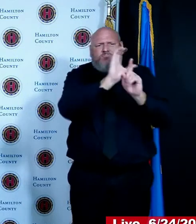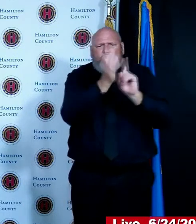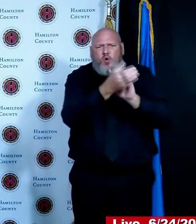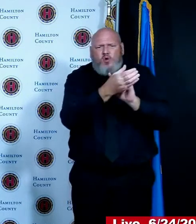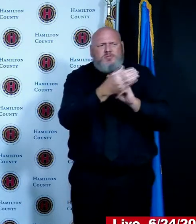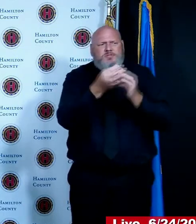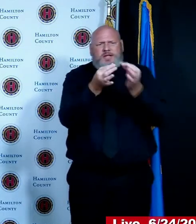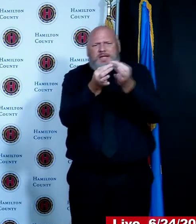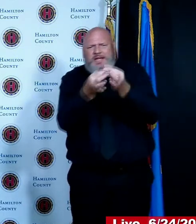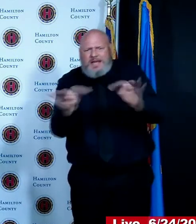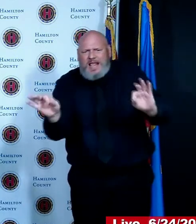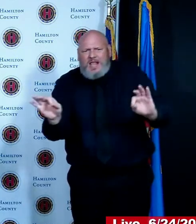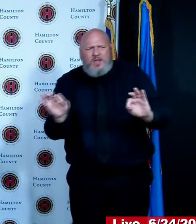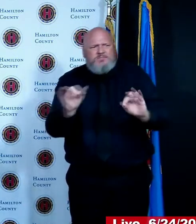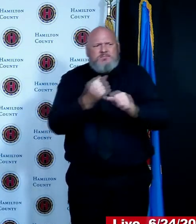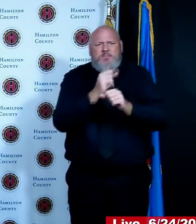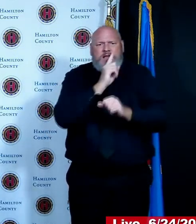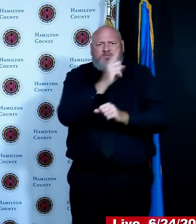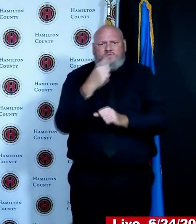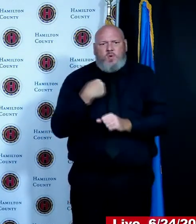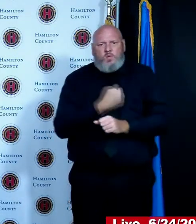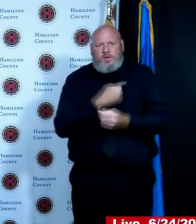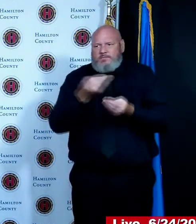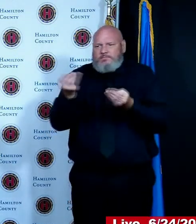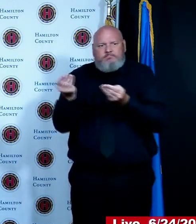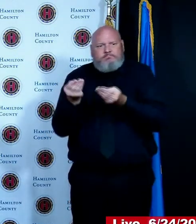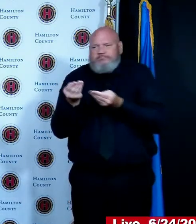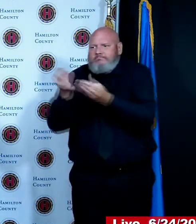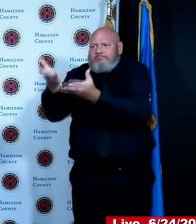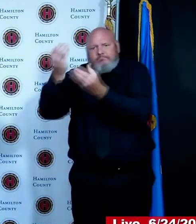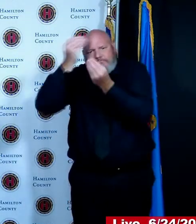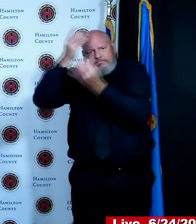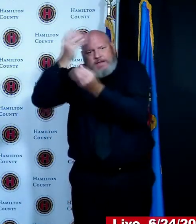commissioner Driehaus just shared it is critical that everyone realizes the